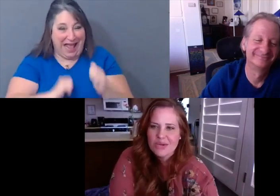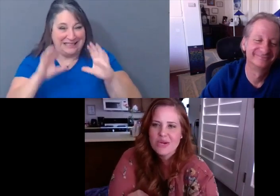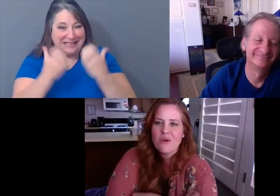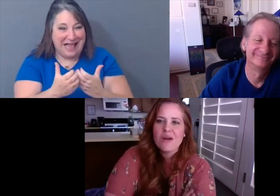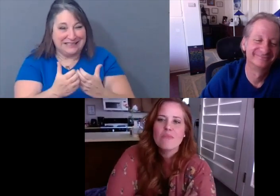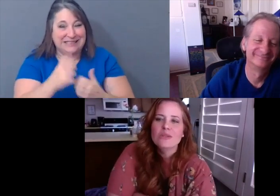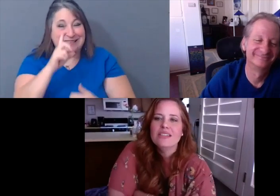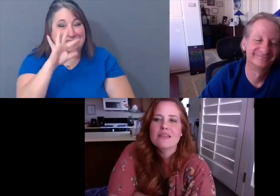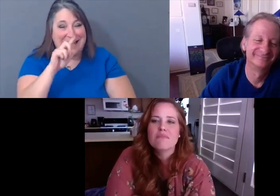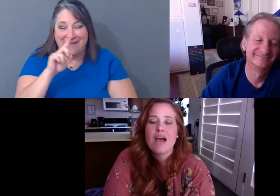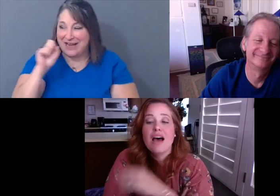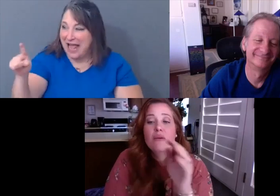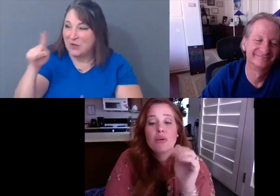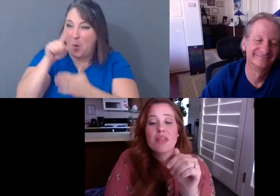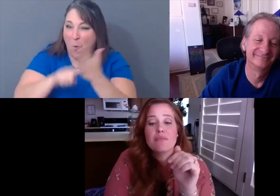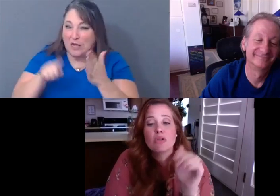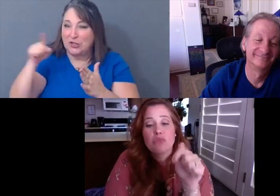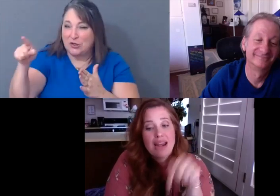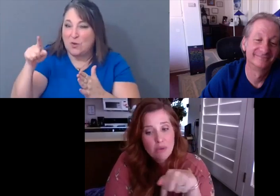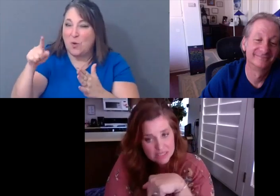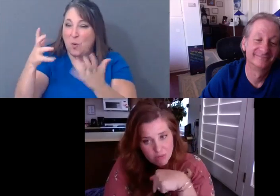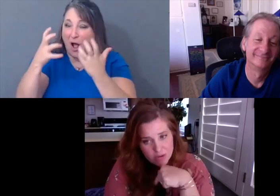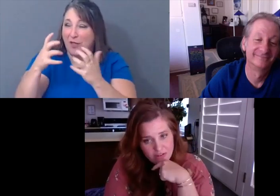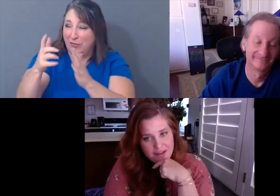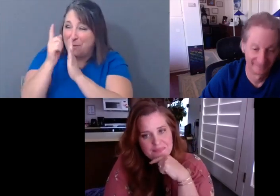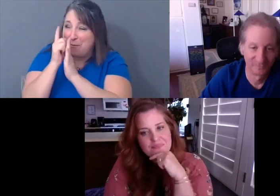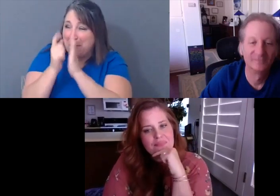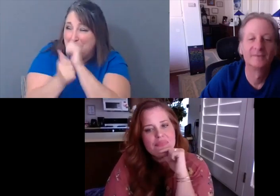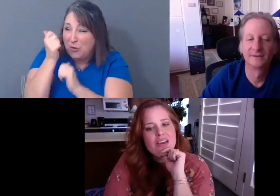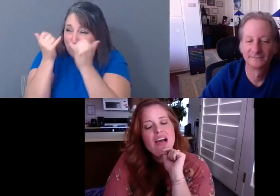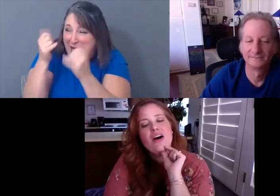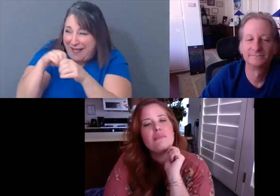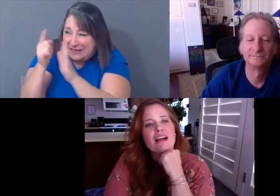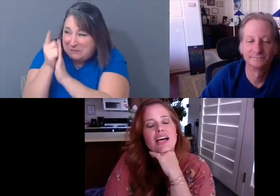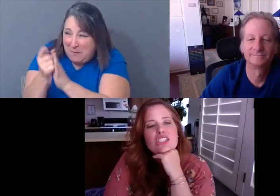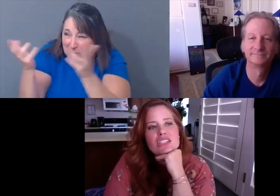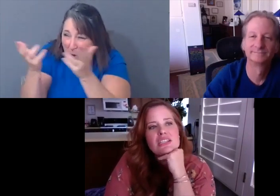What do you want the most right now in this moment? Oh my gosh.